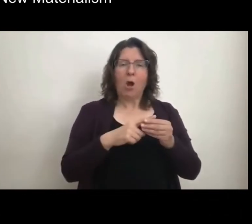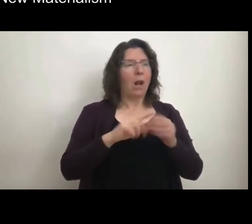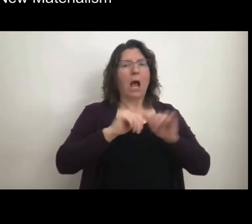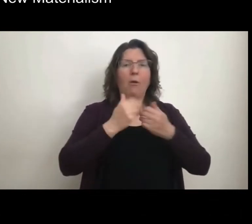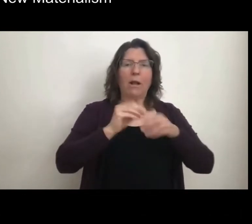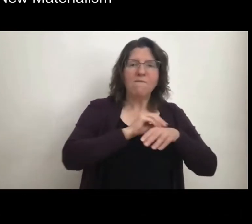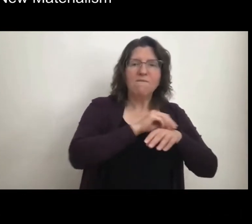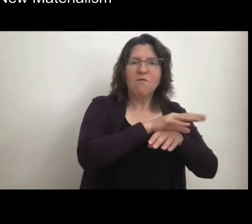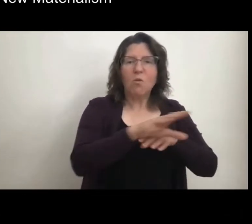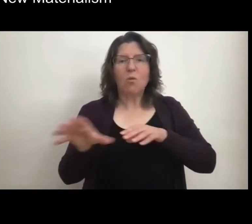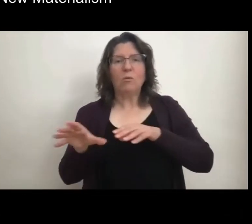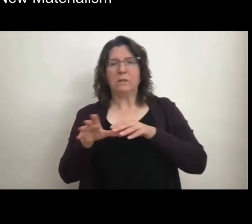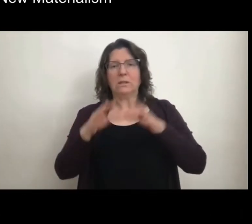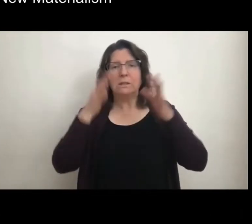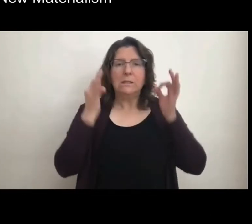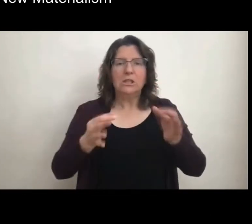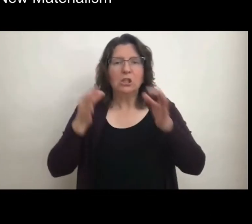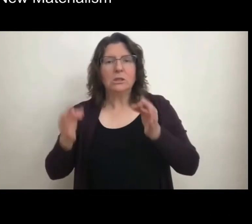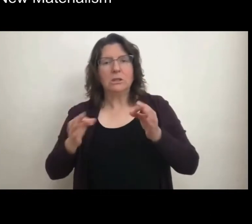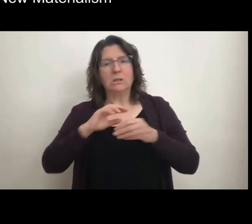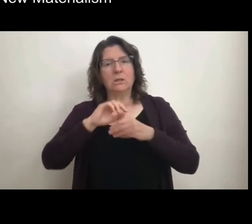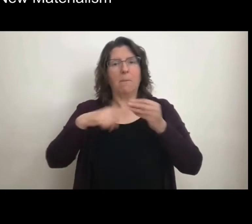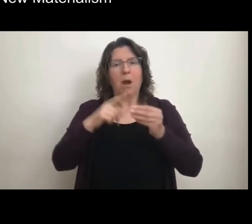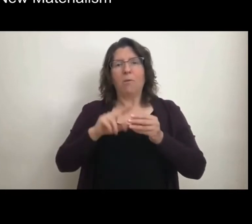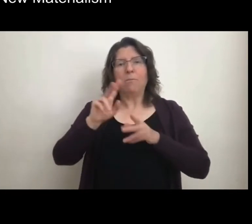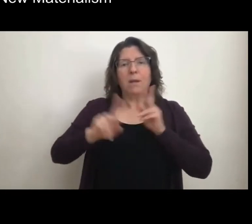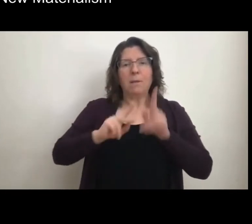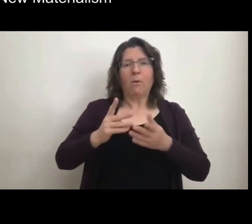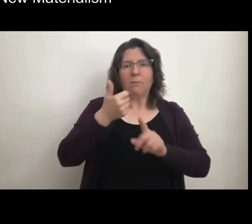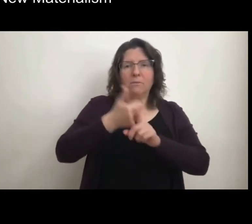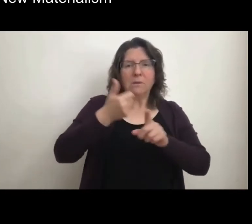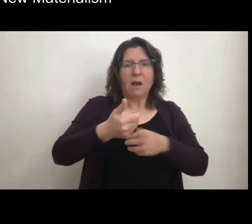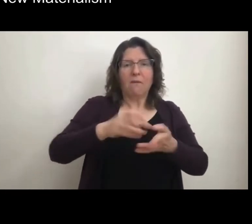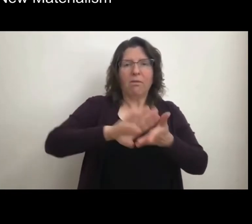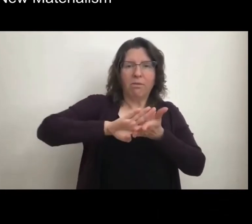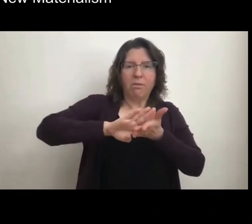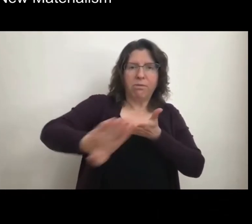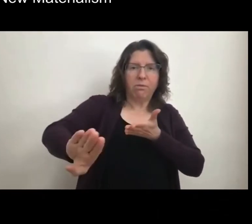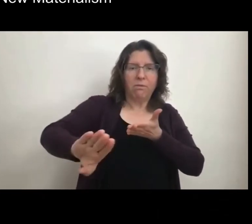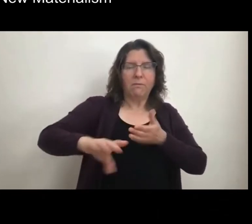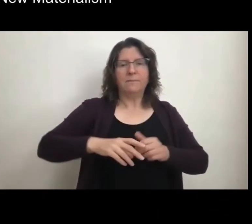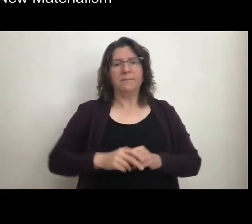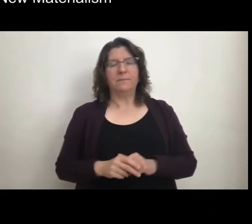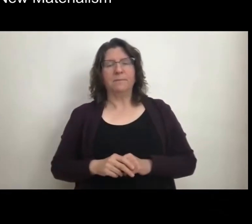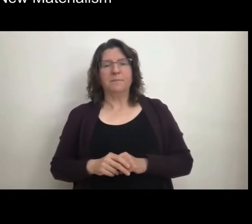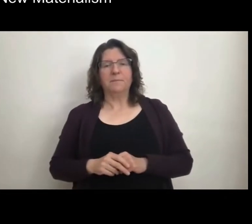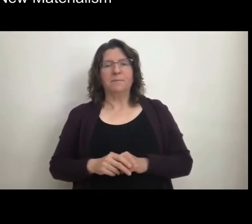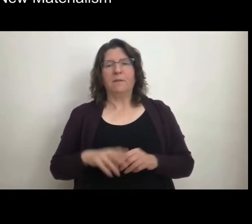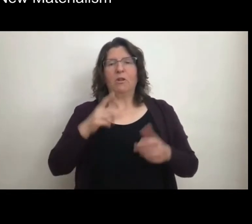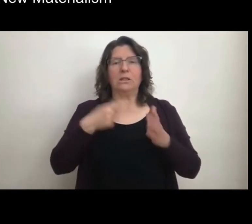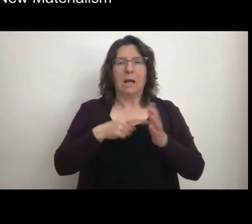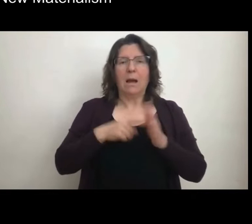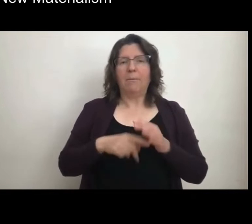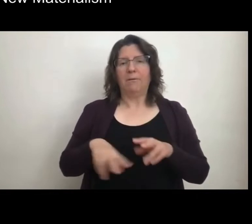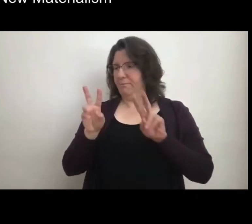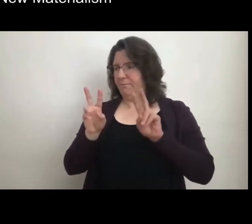How do we talk about, and for others that disadvantages or marginalizes them?